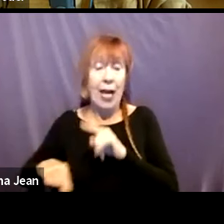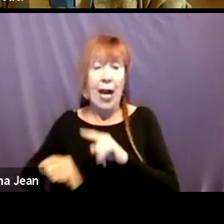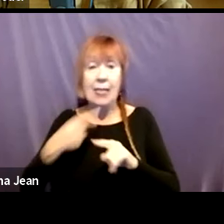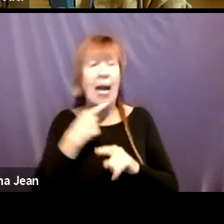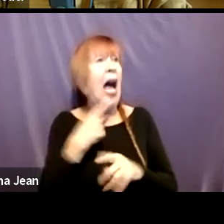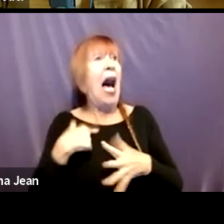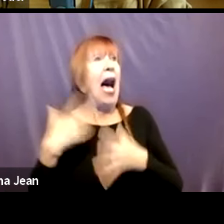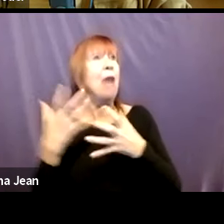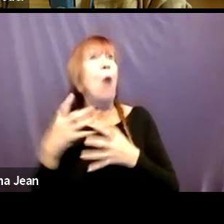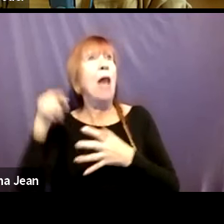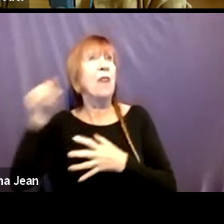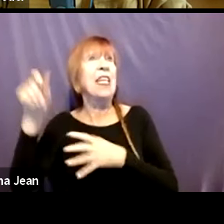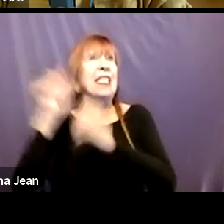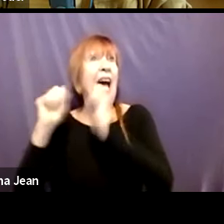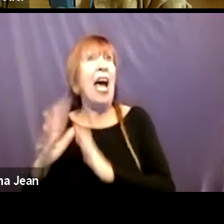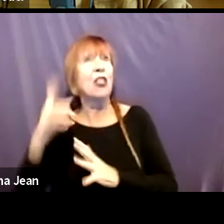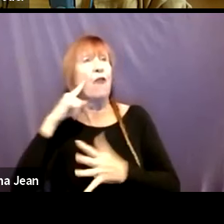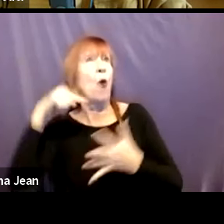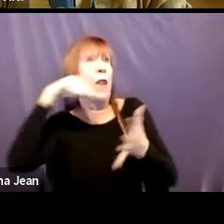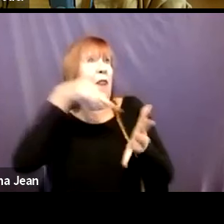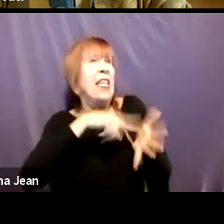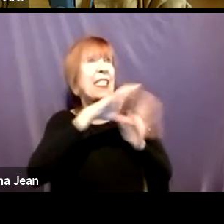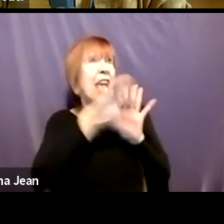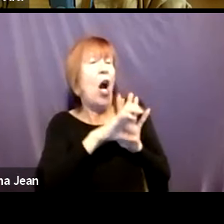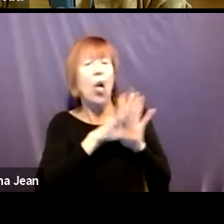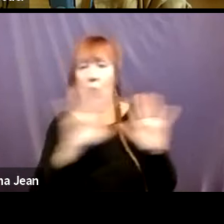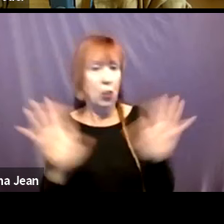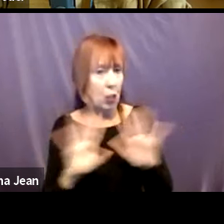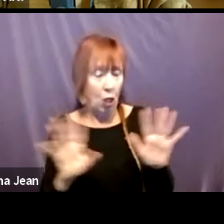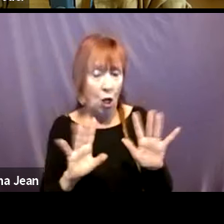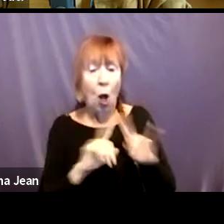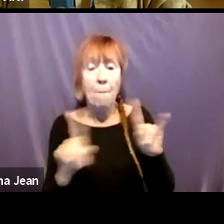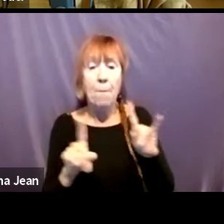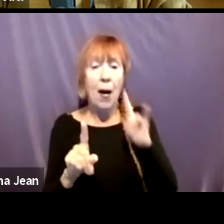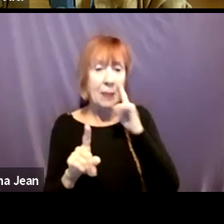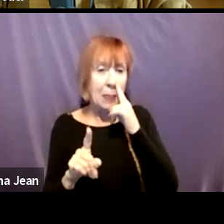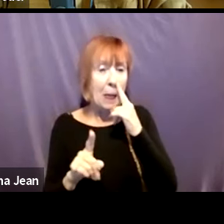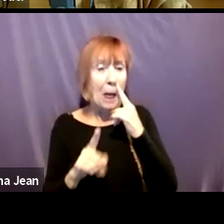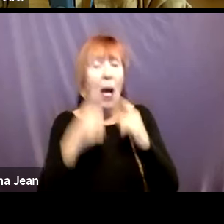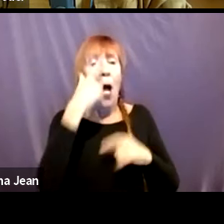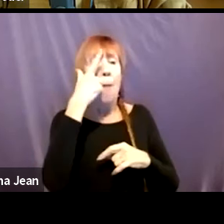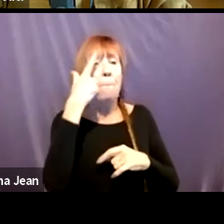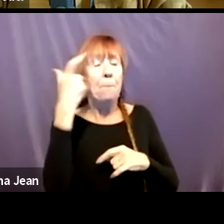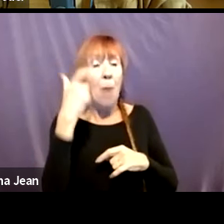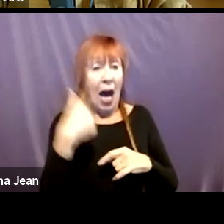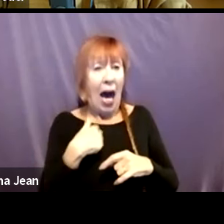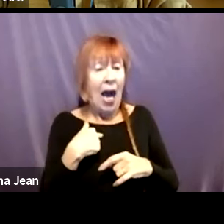"Well, this is who I see", you know? But painting the picture for them, it helps.